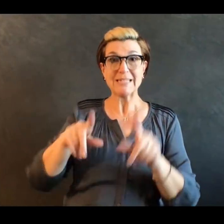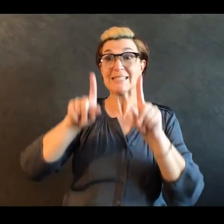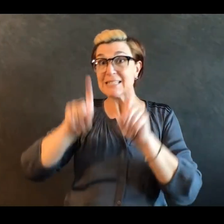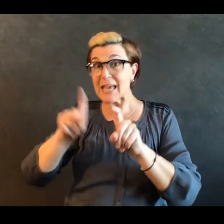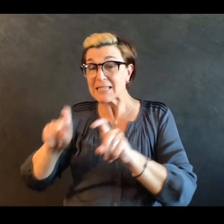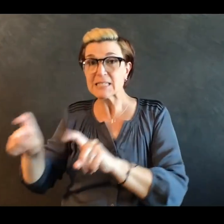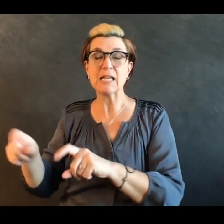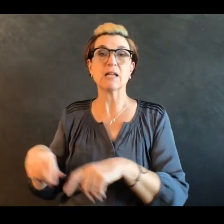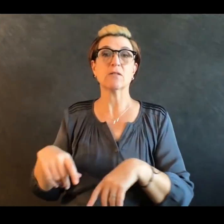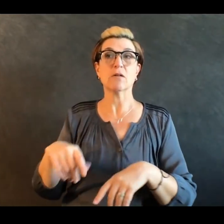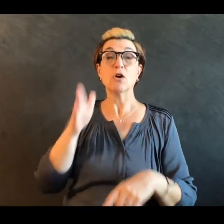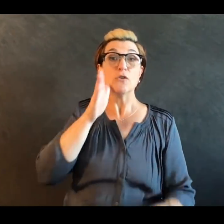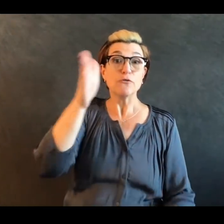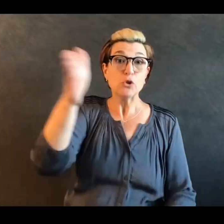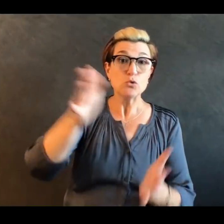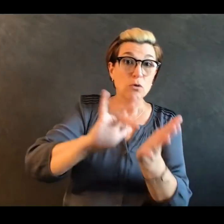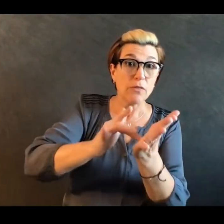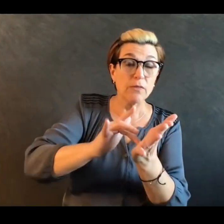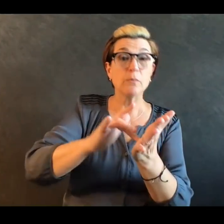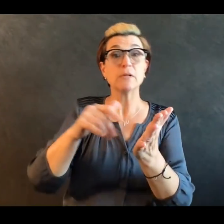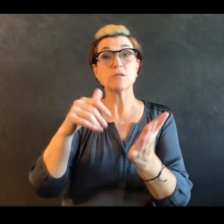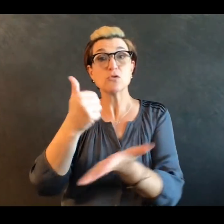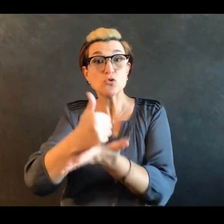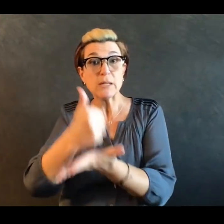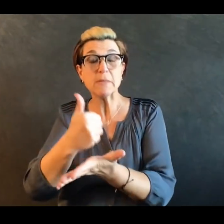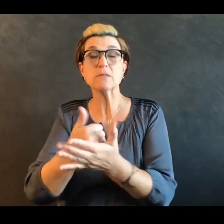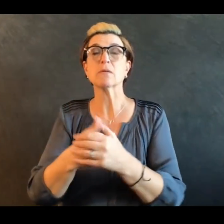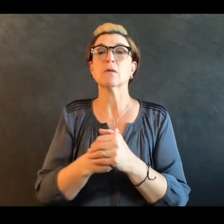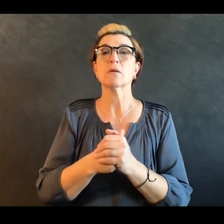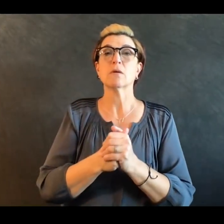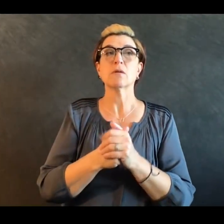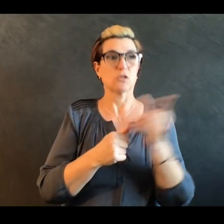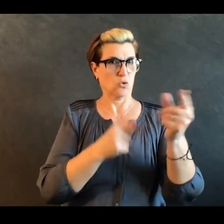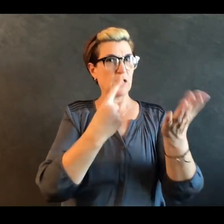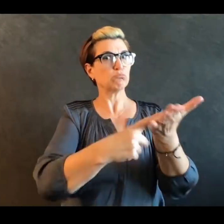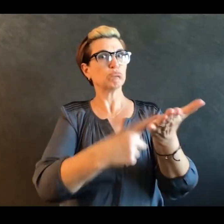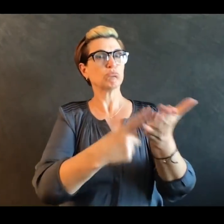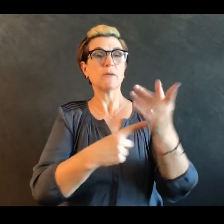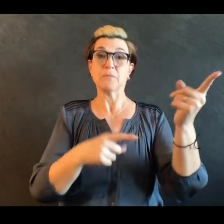therapies and treatments they also underscored the crucial importance of